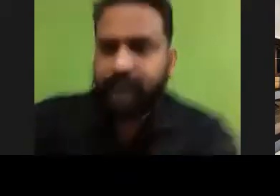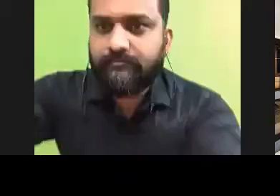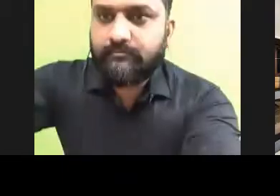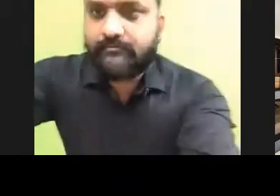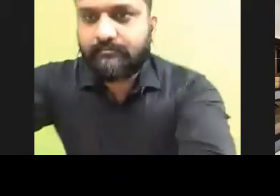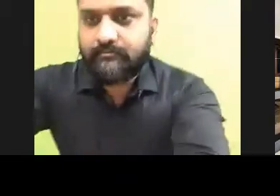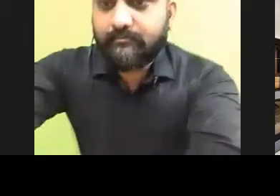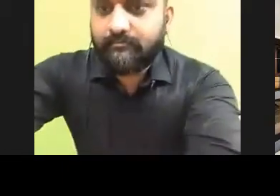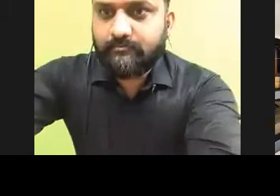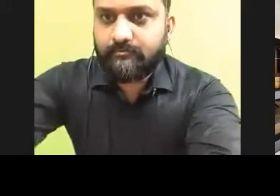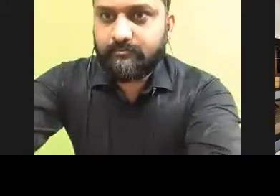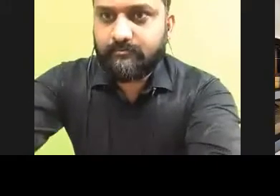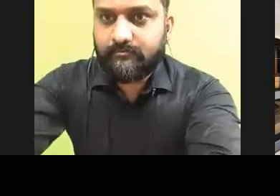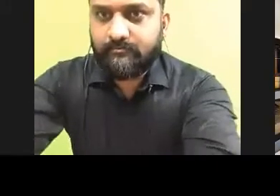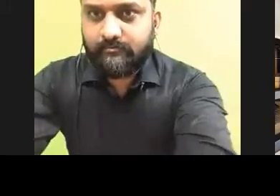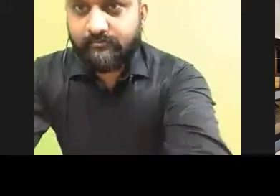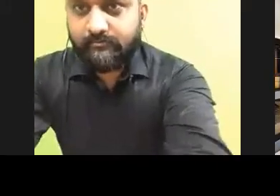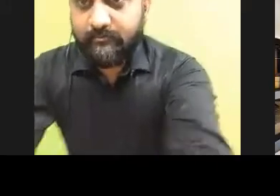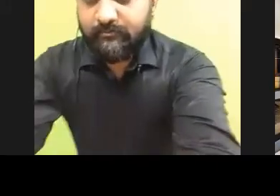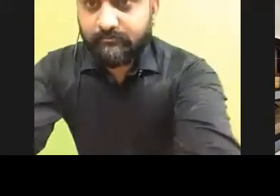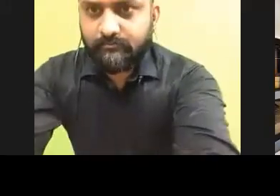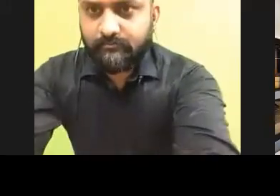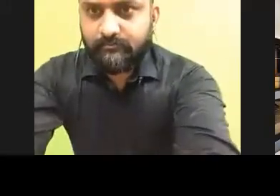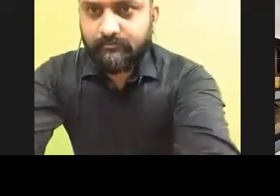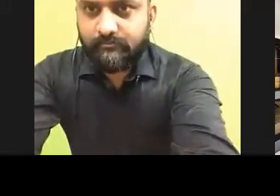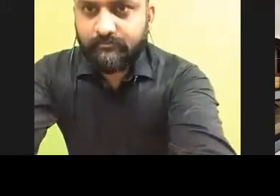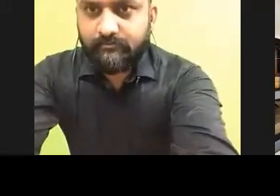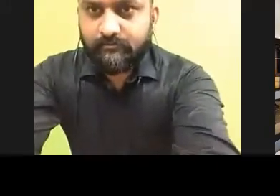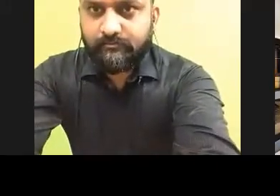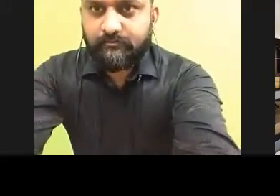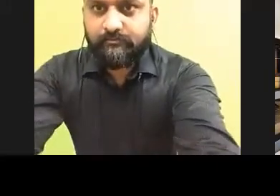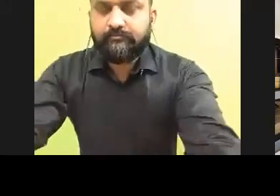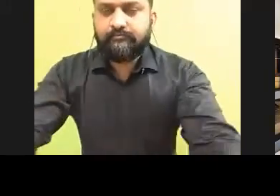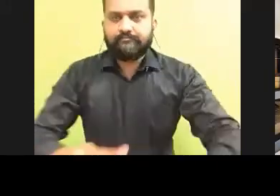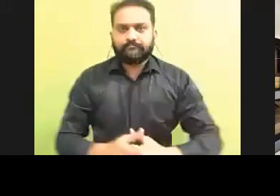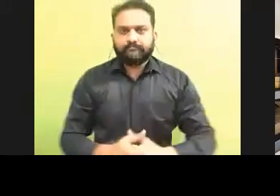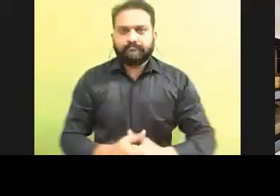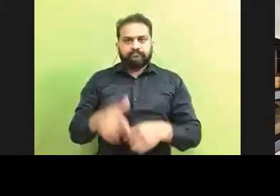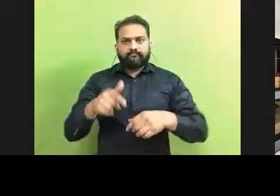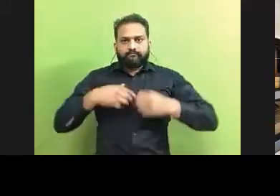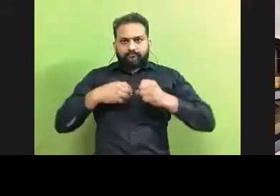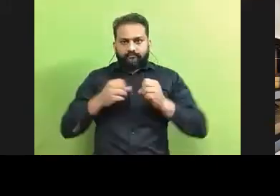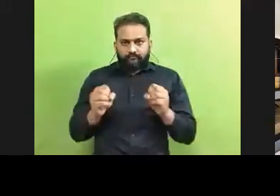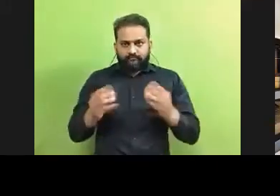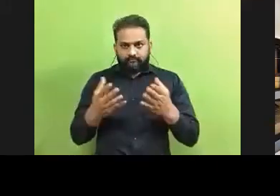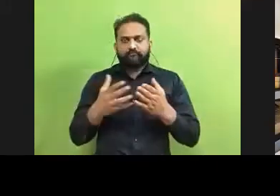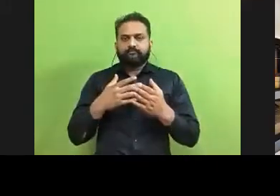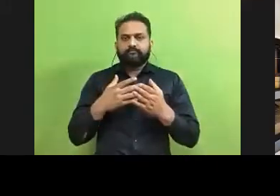so with your permission now that we are live all started maybe